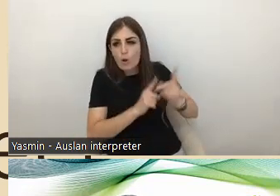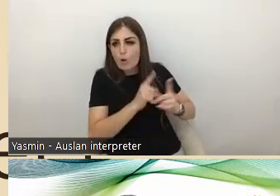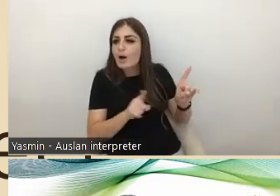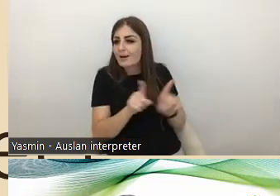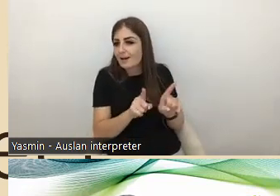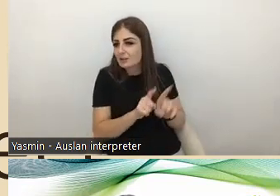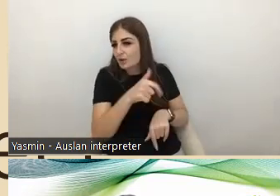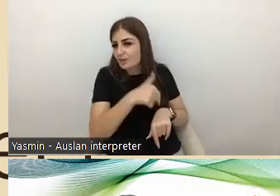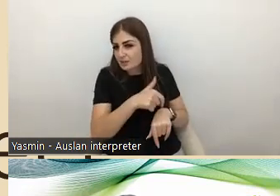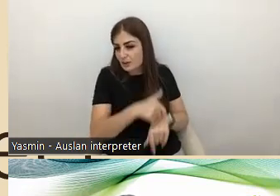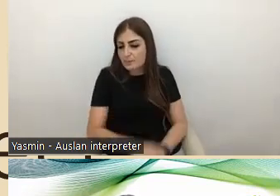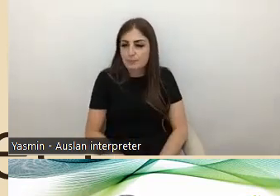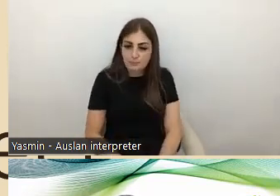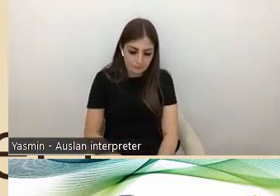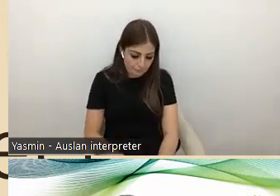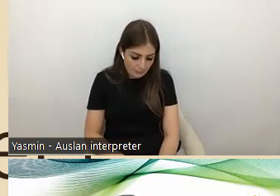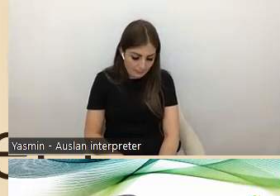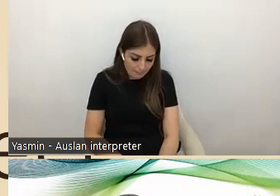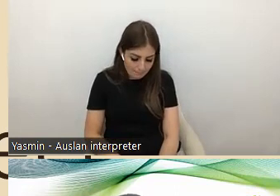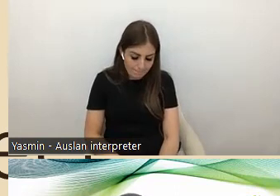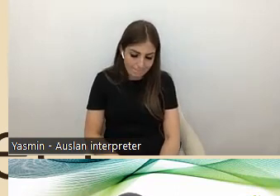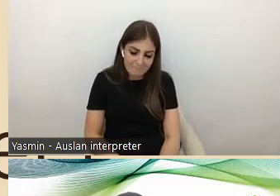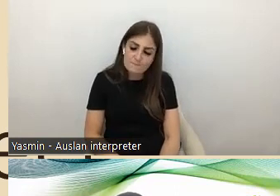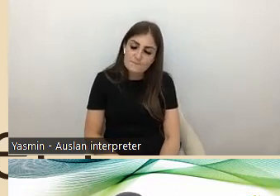if it takes a bit of time to arrange that conversation.